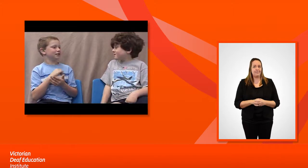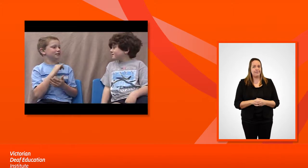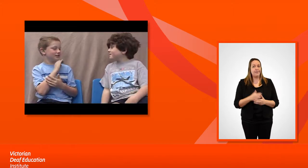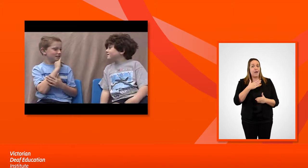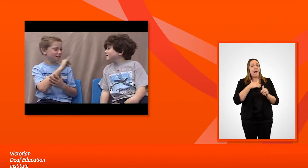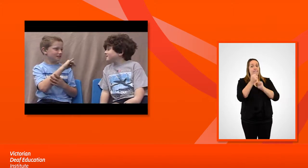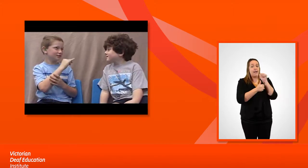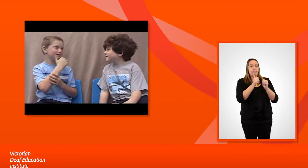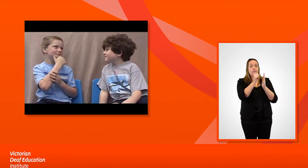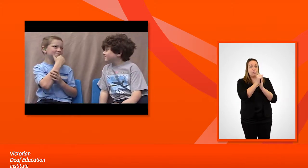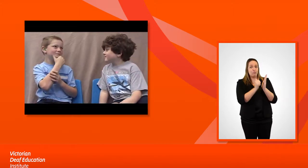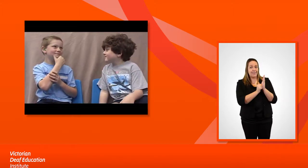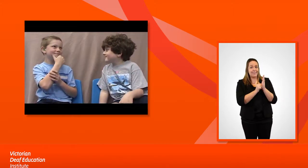Oh.